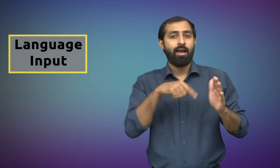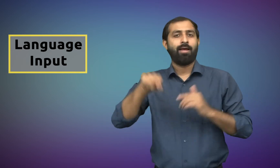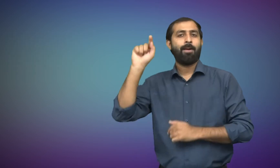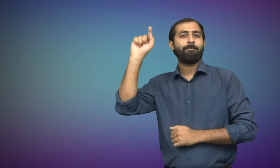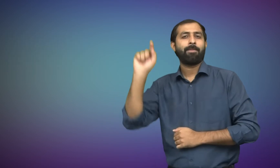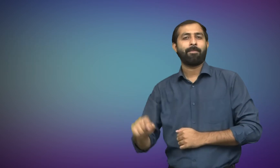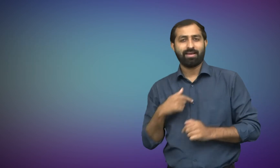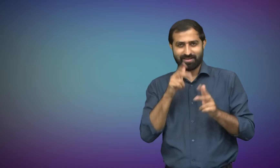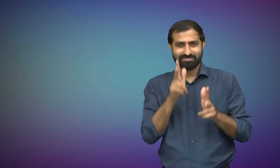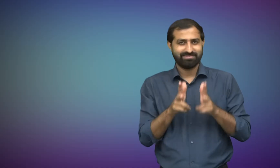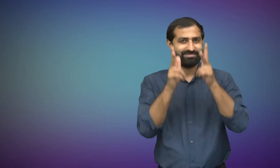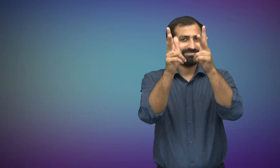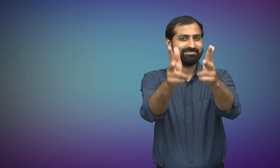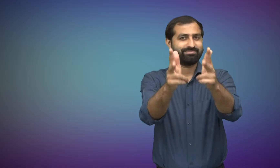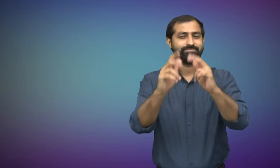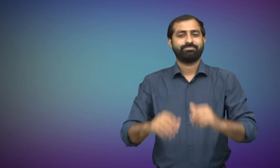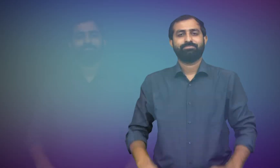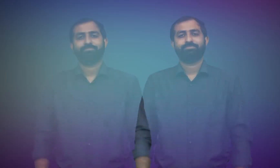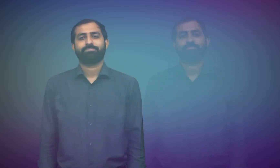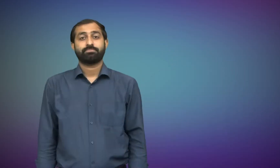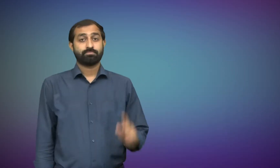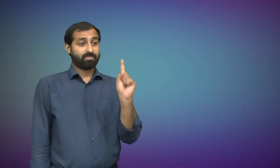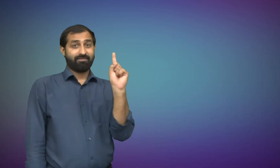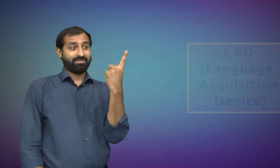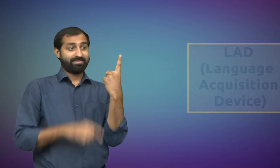Now, I will share some points related to language input.